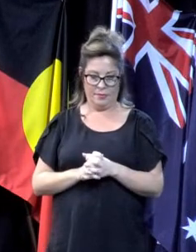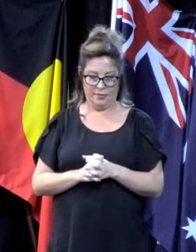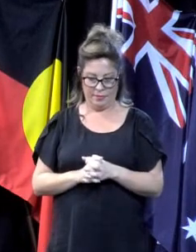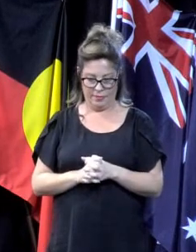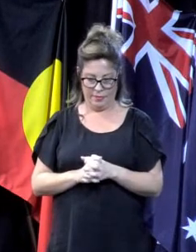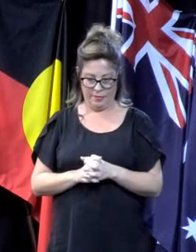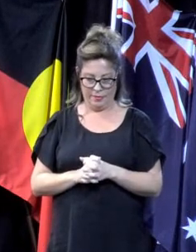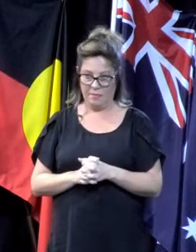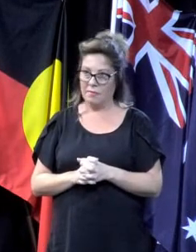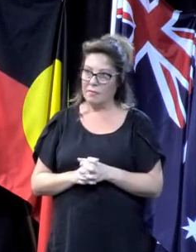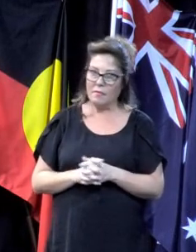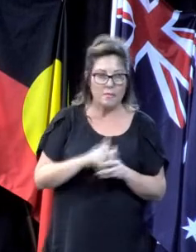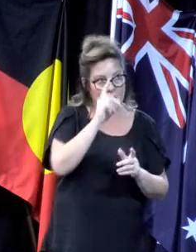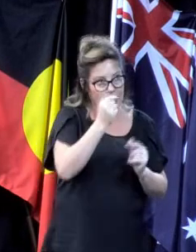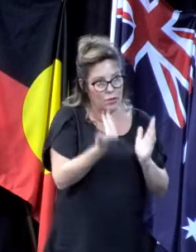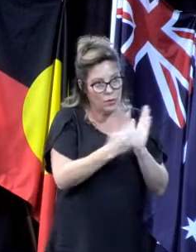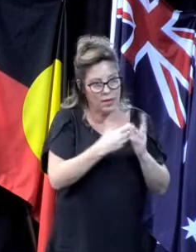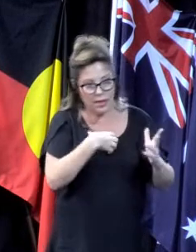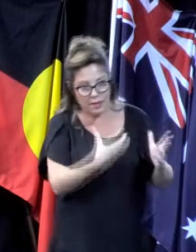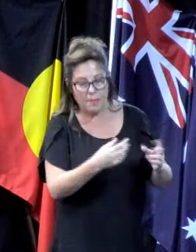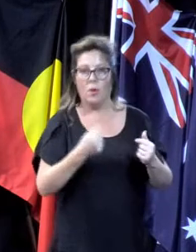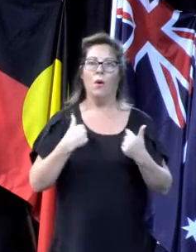Yes, we, too, have a variety -